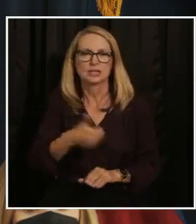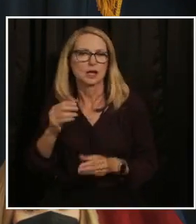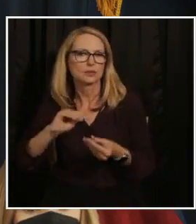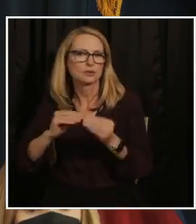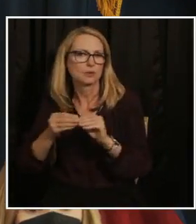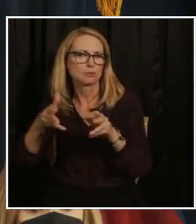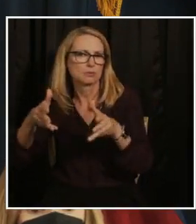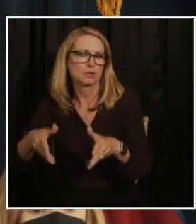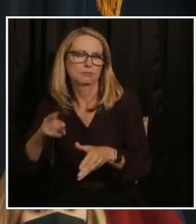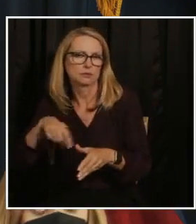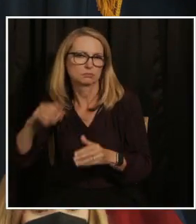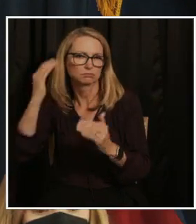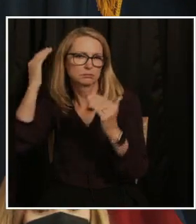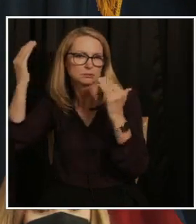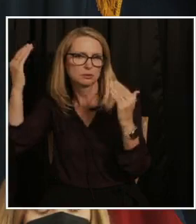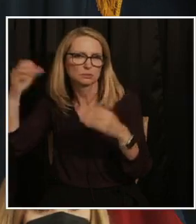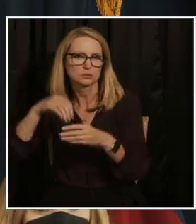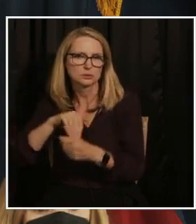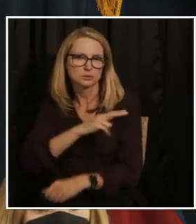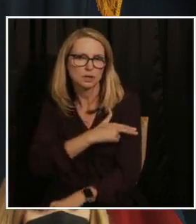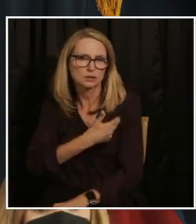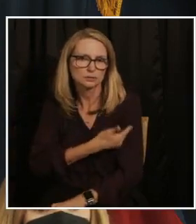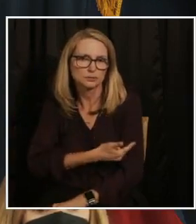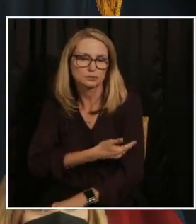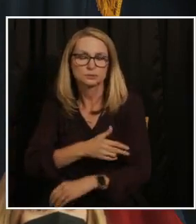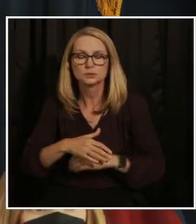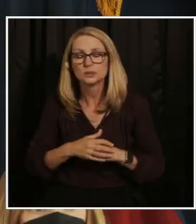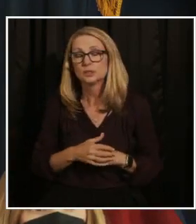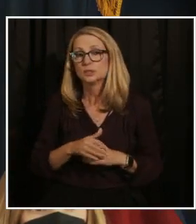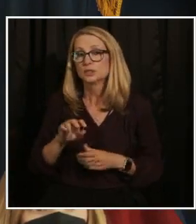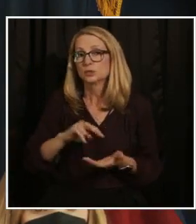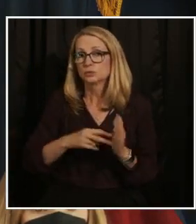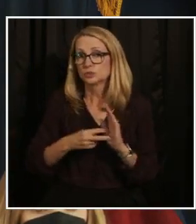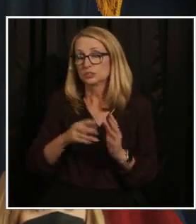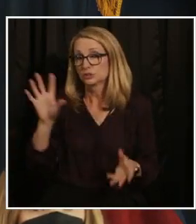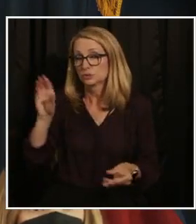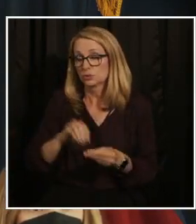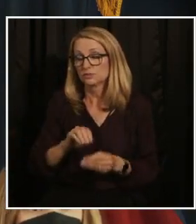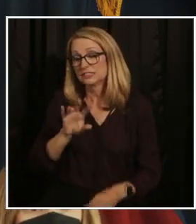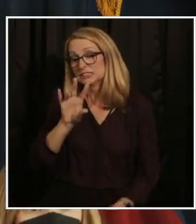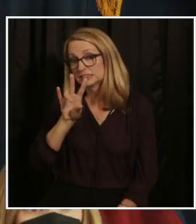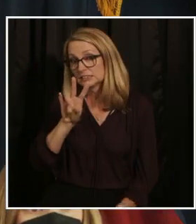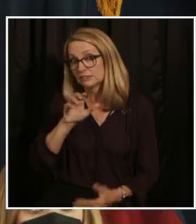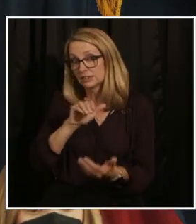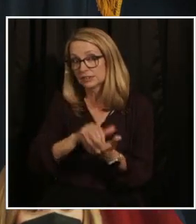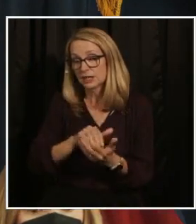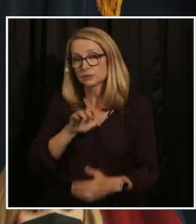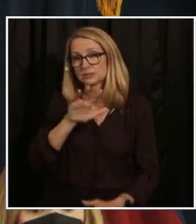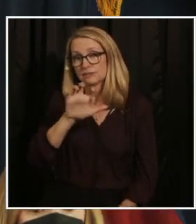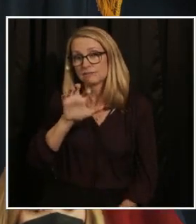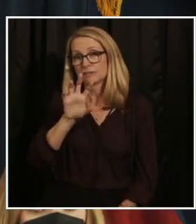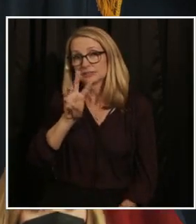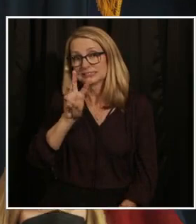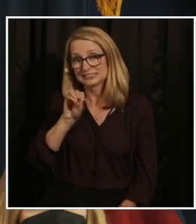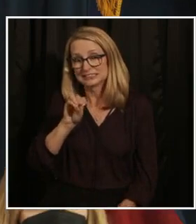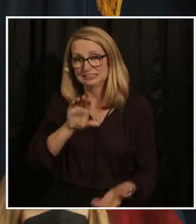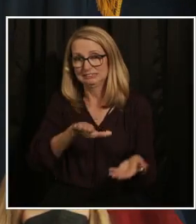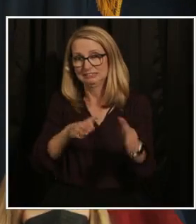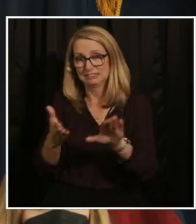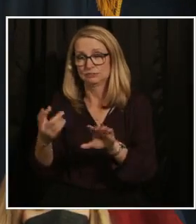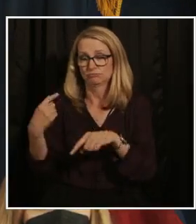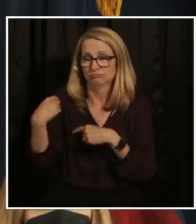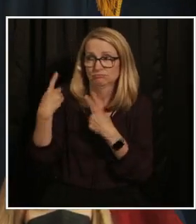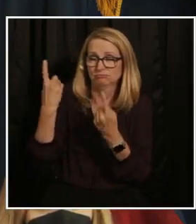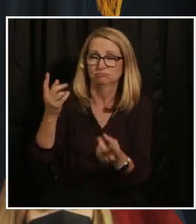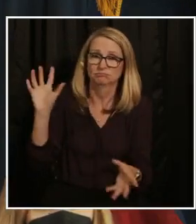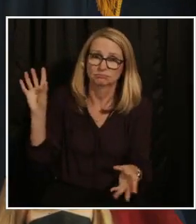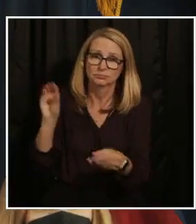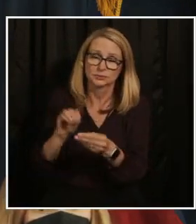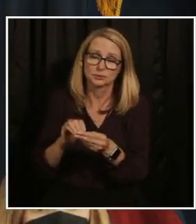and we have a total of 7 and deaths in colorado my heart goes out to each and every